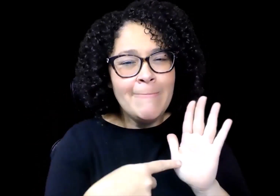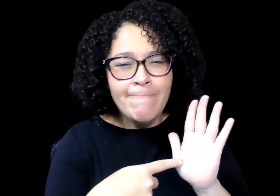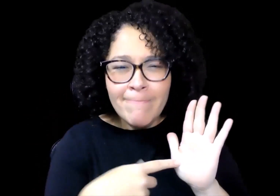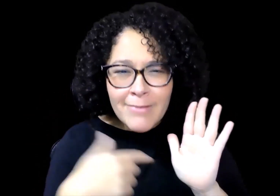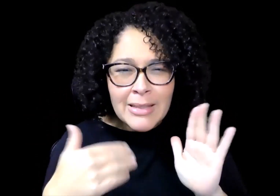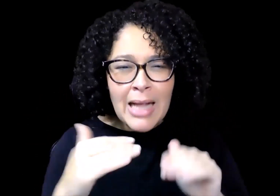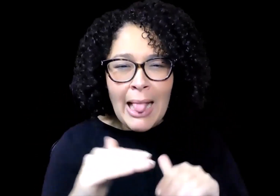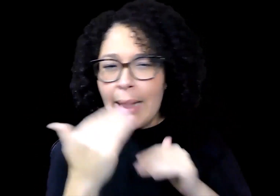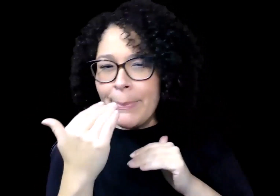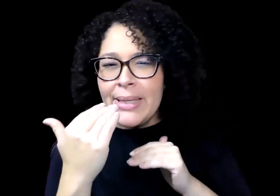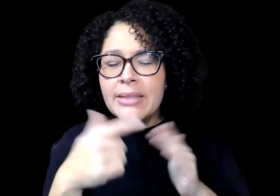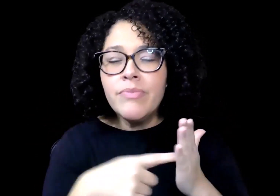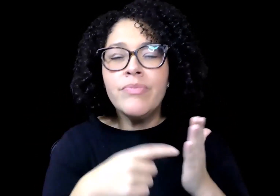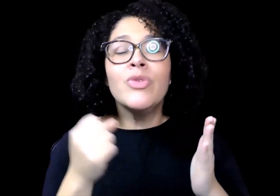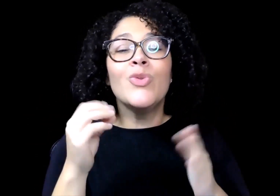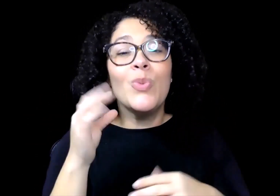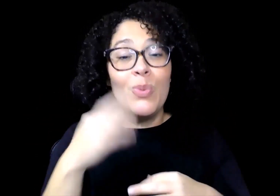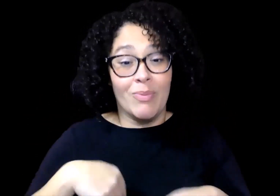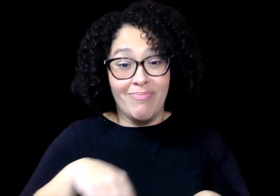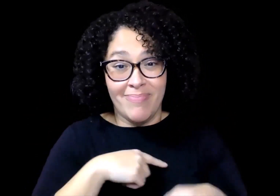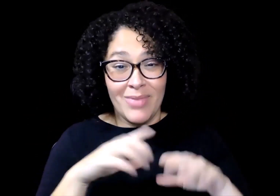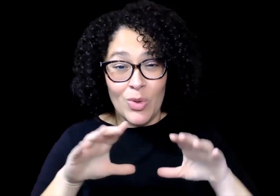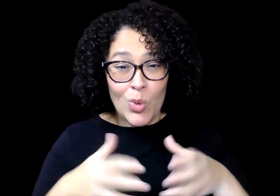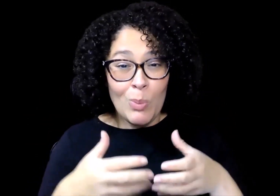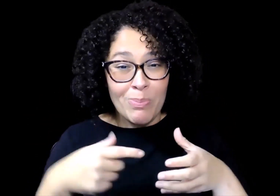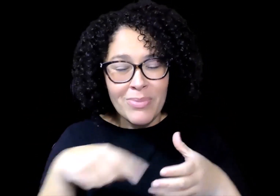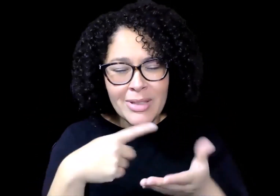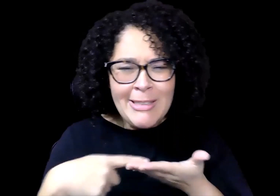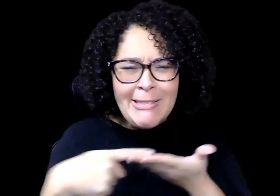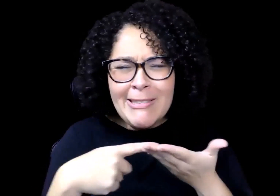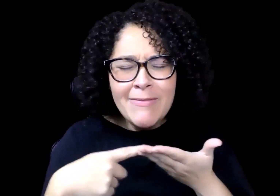so we decided because the laws were very limiting and fairly weak